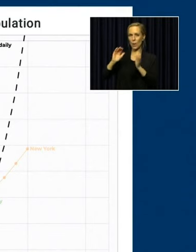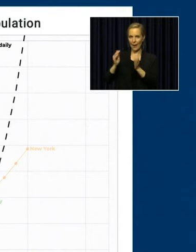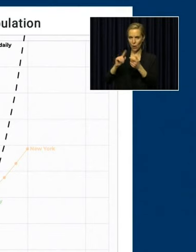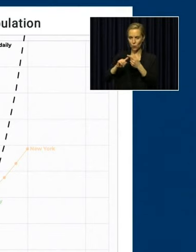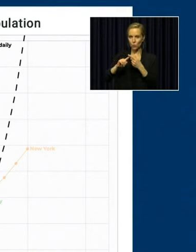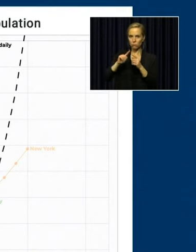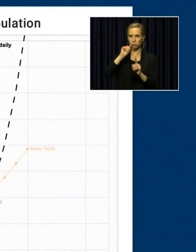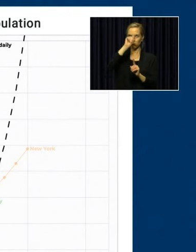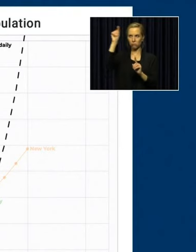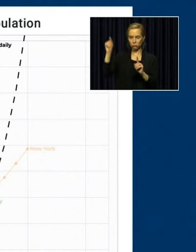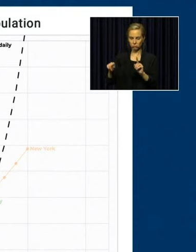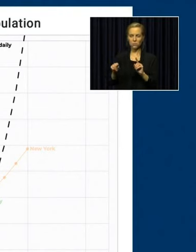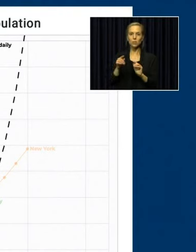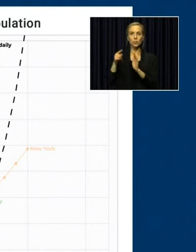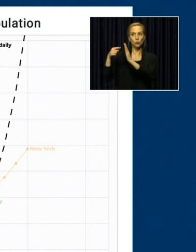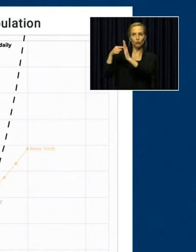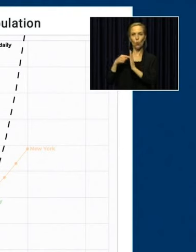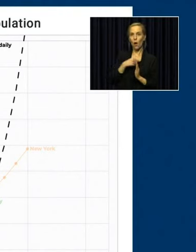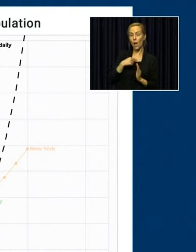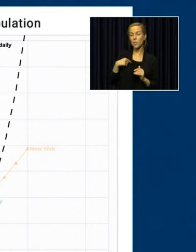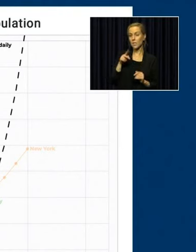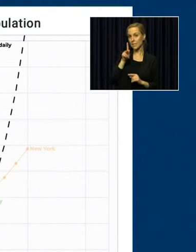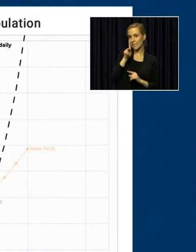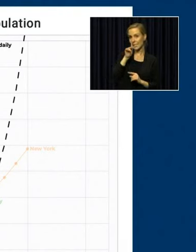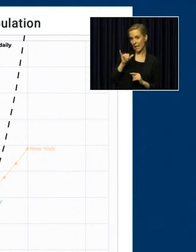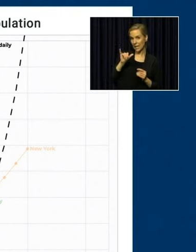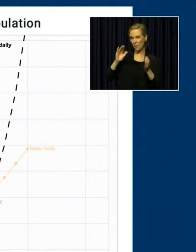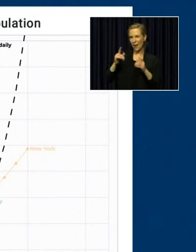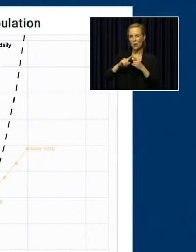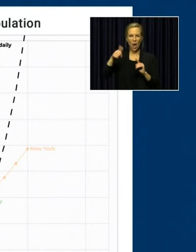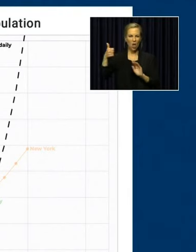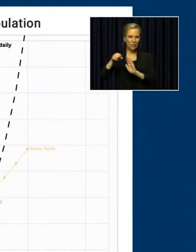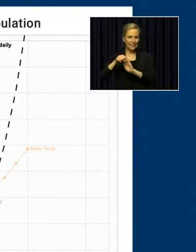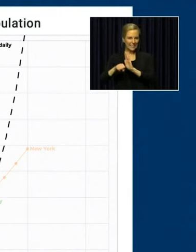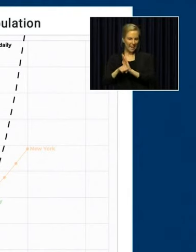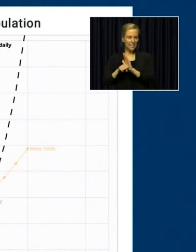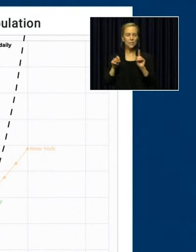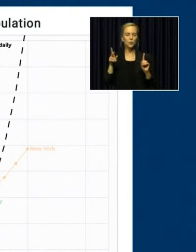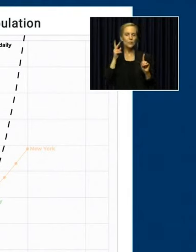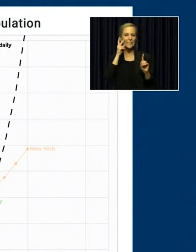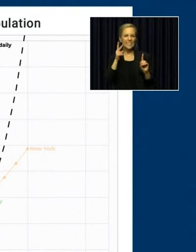MAKING A DIFFERENCE, HAS US IN A PLACE WHERE WE OUGHT TO BE PROUD